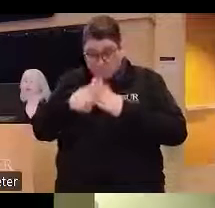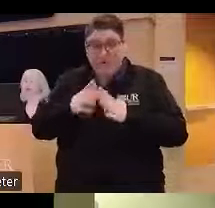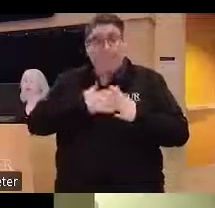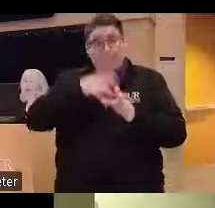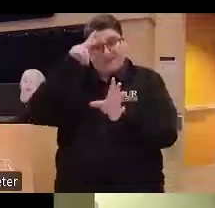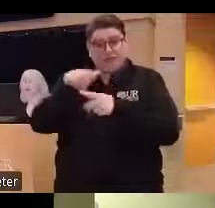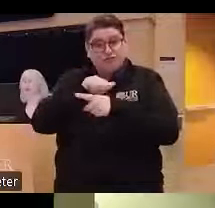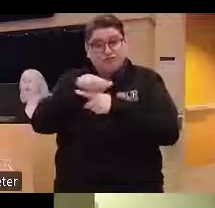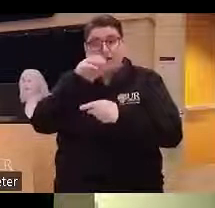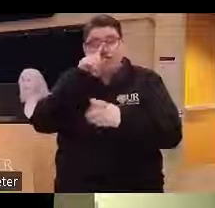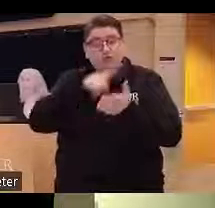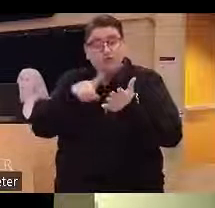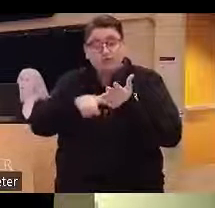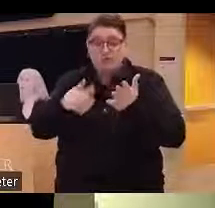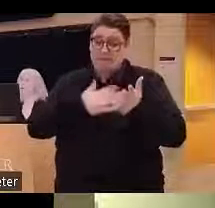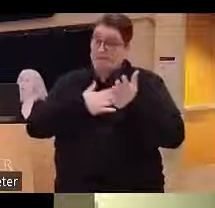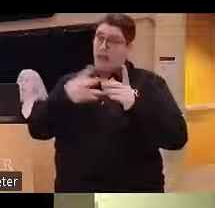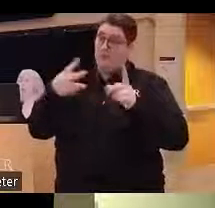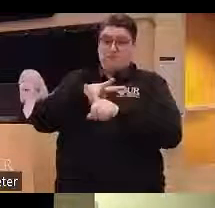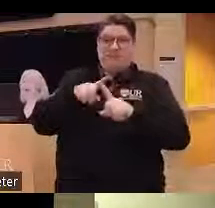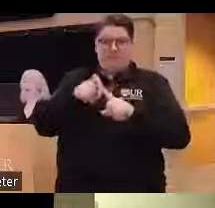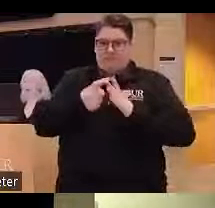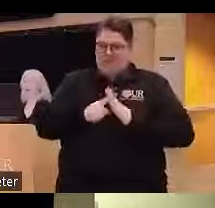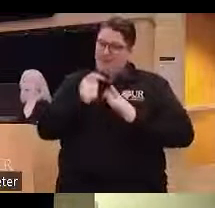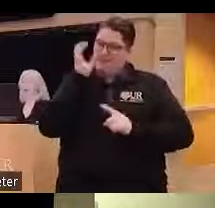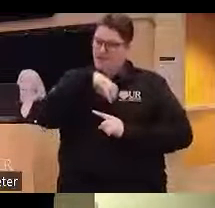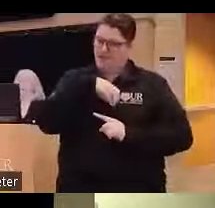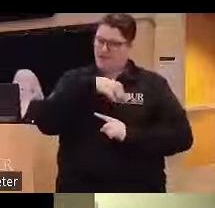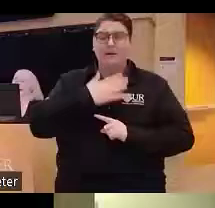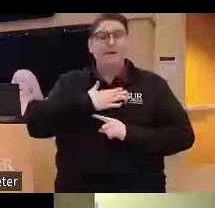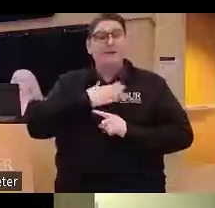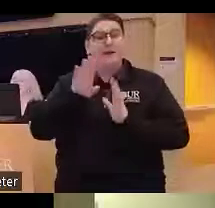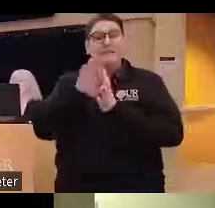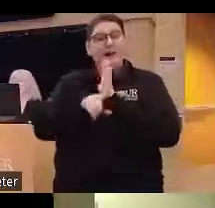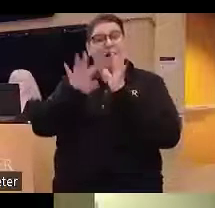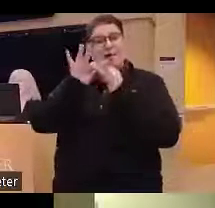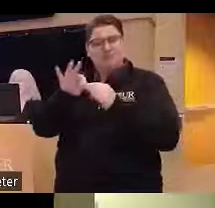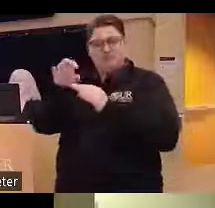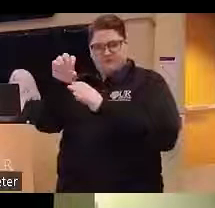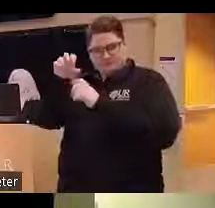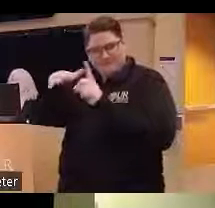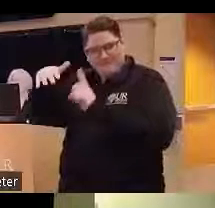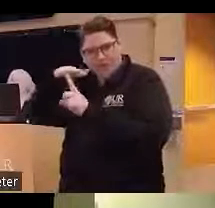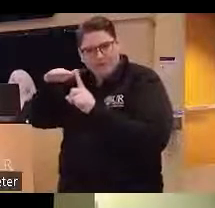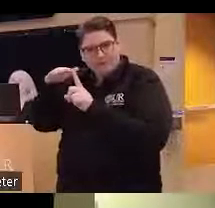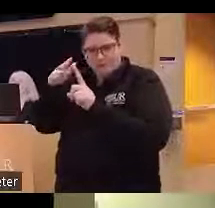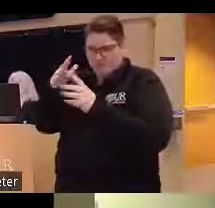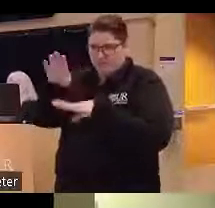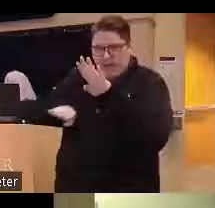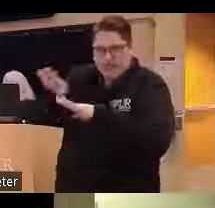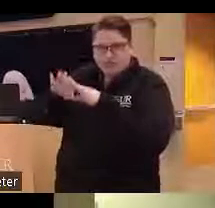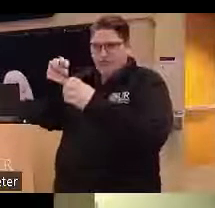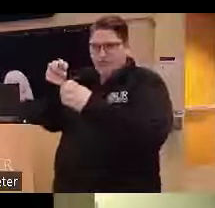a perspective that's unusual my background was environmental biology and evolution how organisms